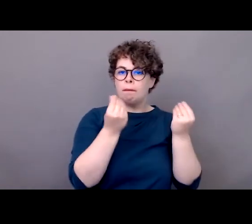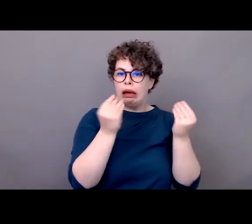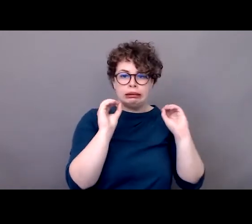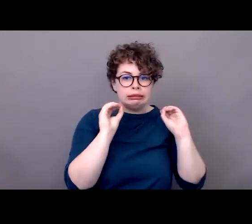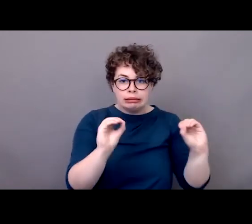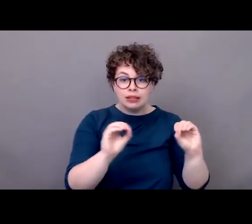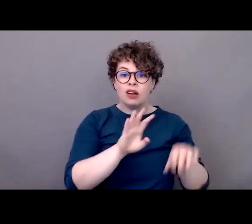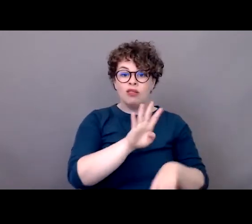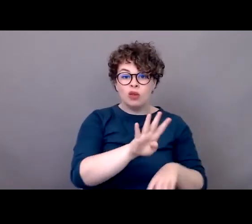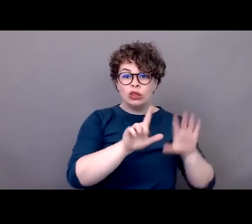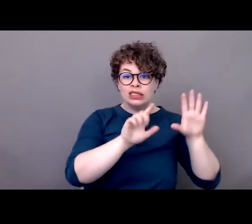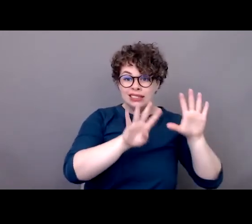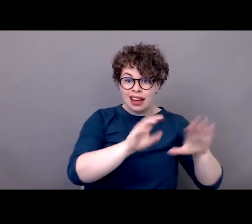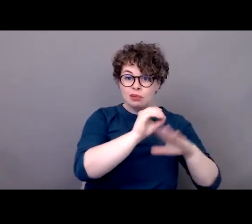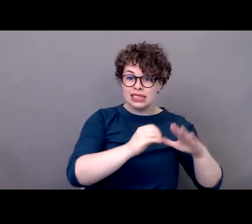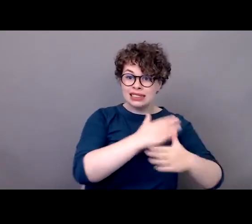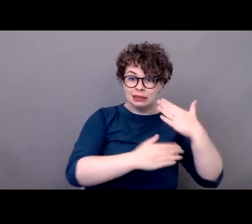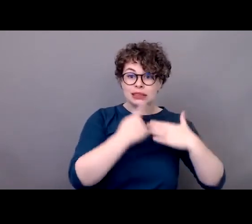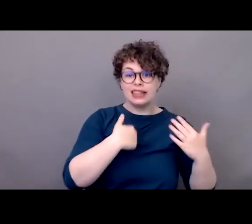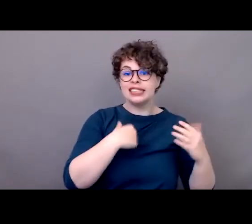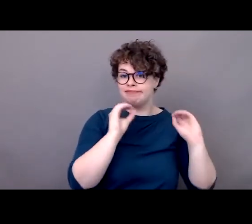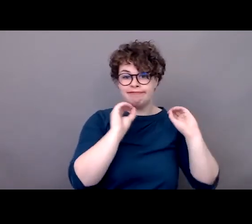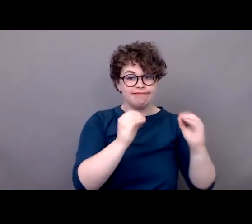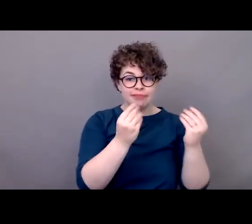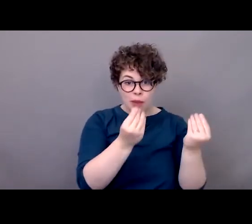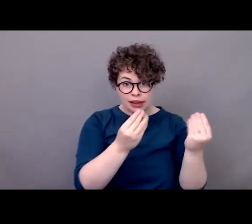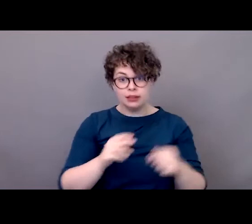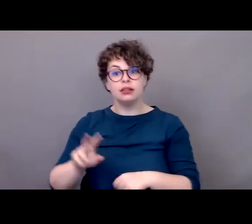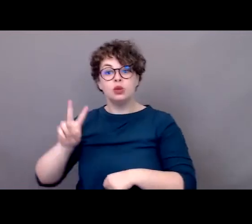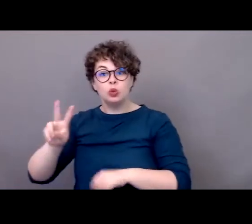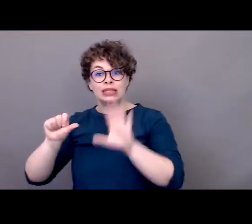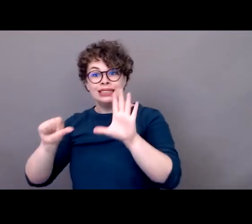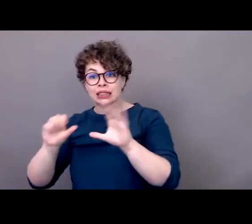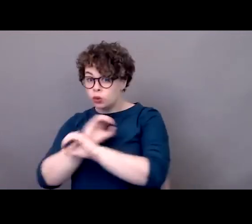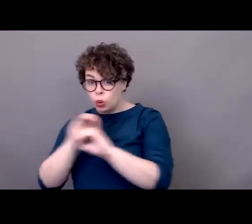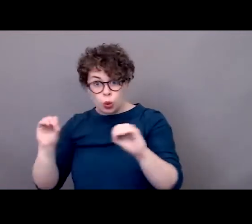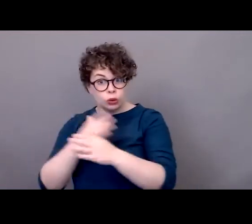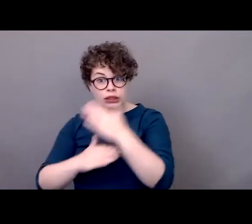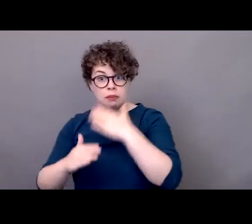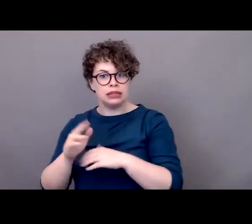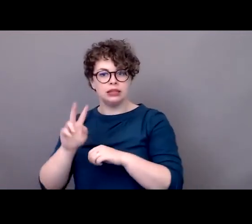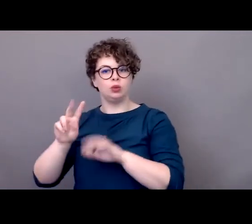people without. Using this data shows us where the needs are. Which is really important for planning.